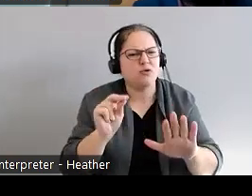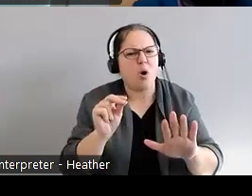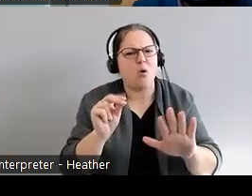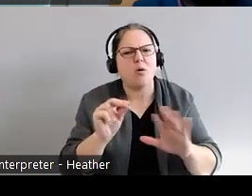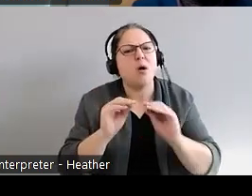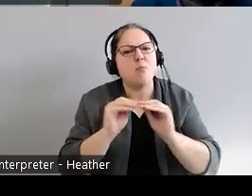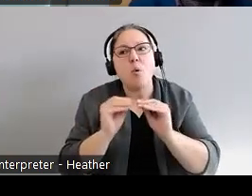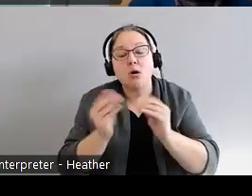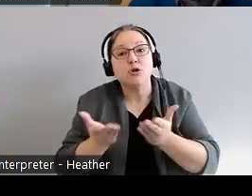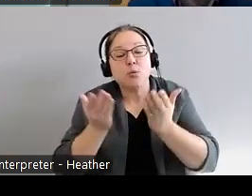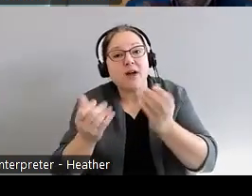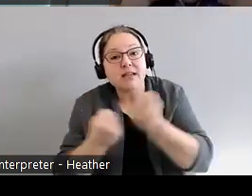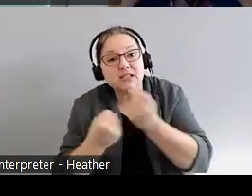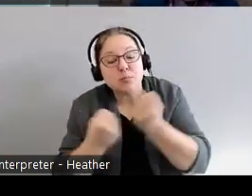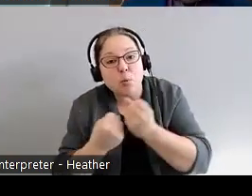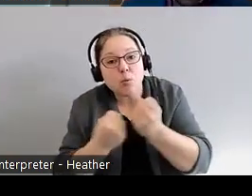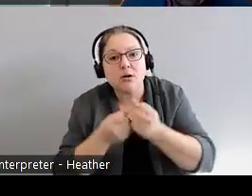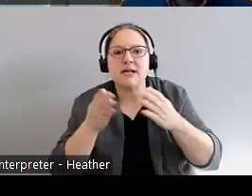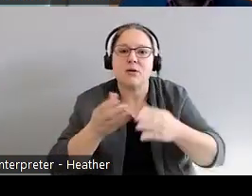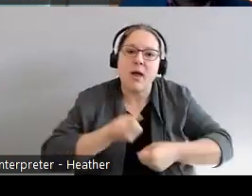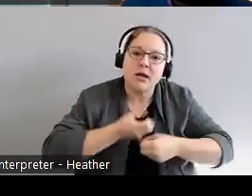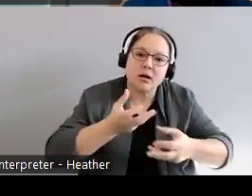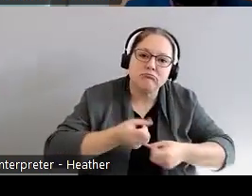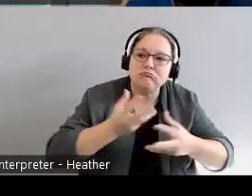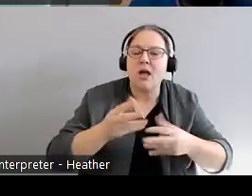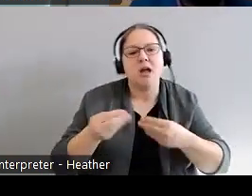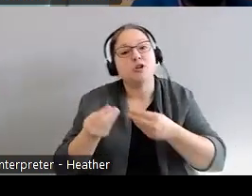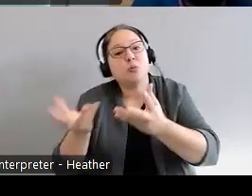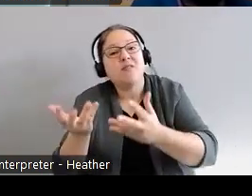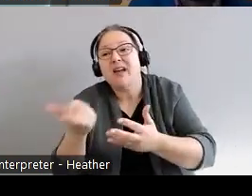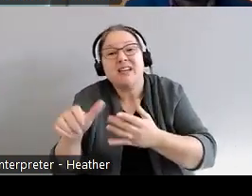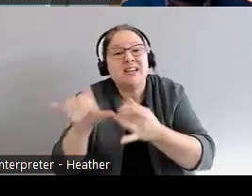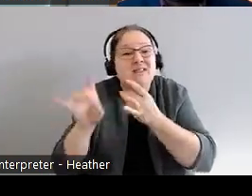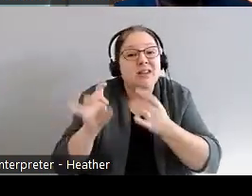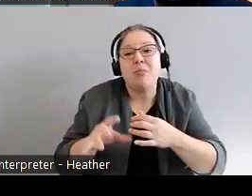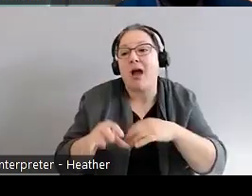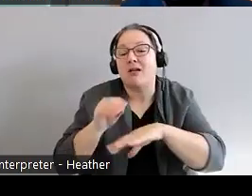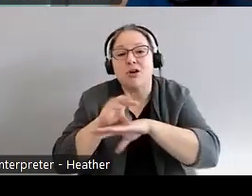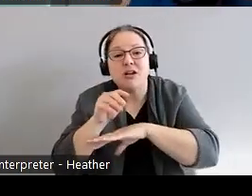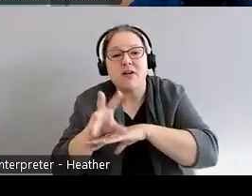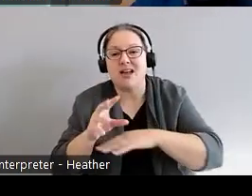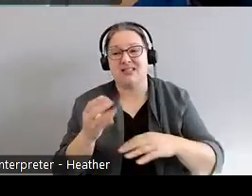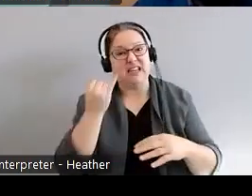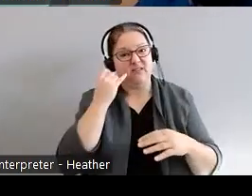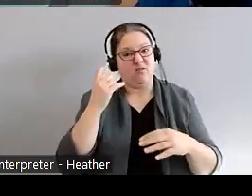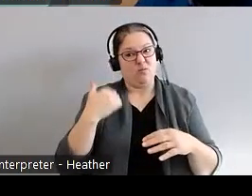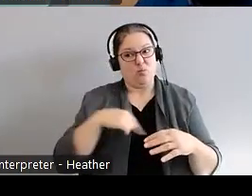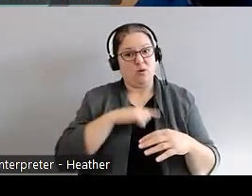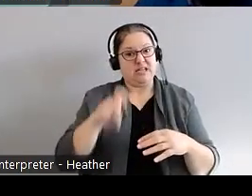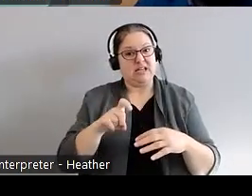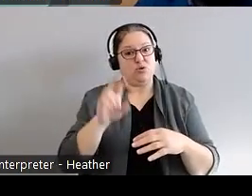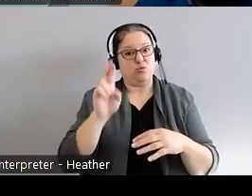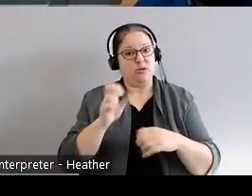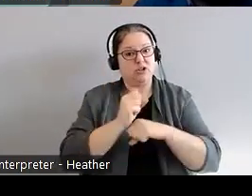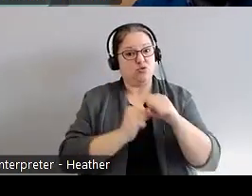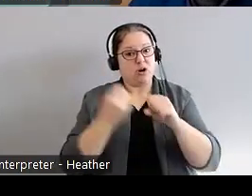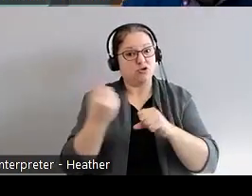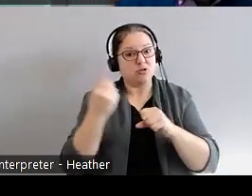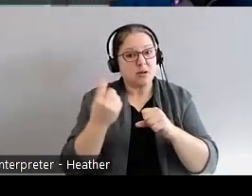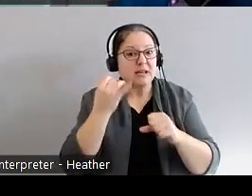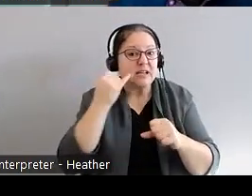and to provide technical um advice on you know like how to restructure the plan if necessary.